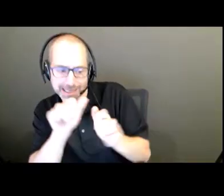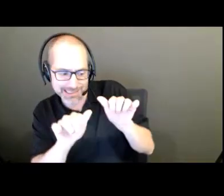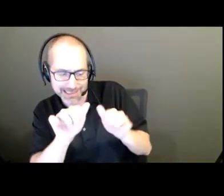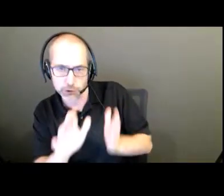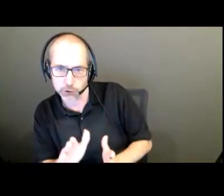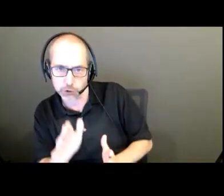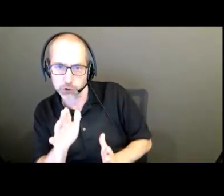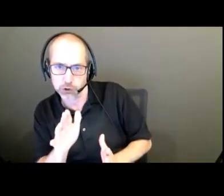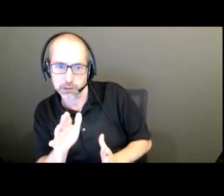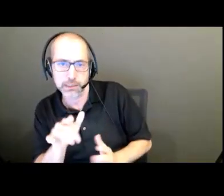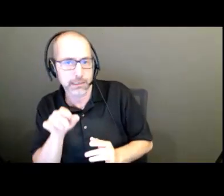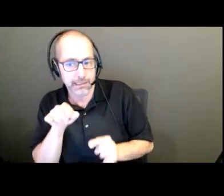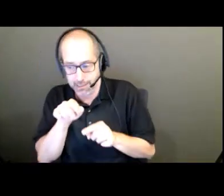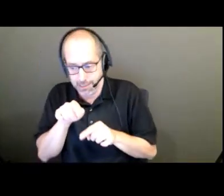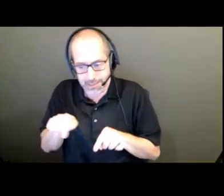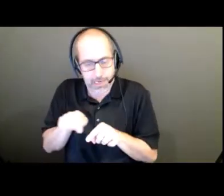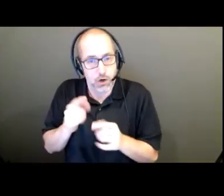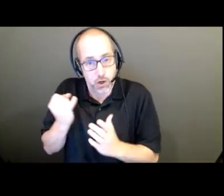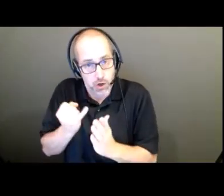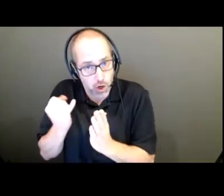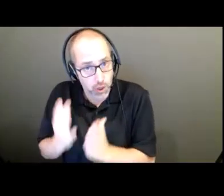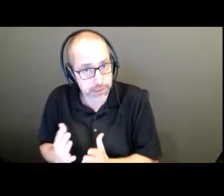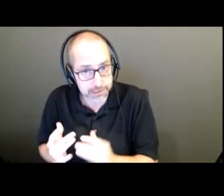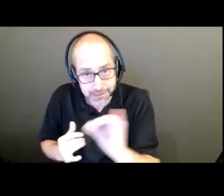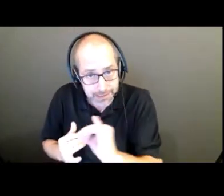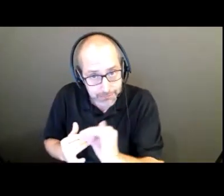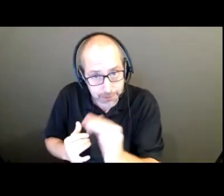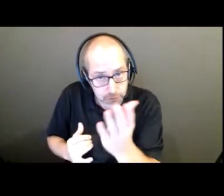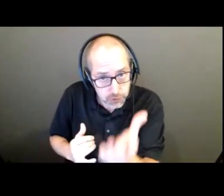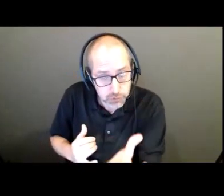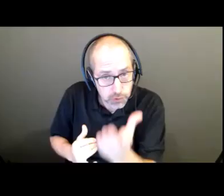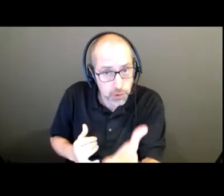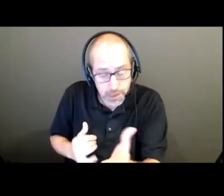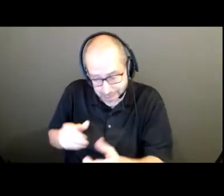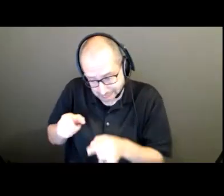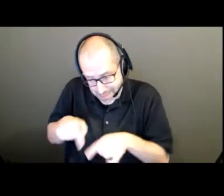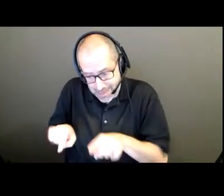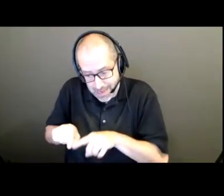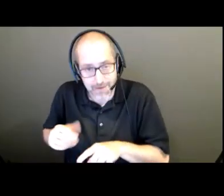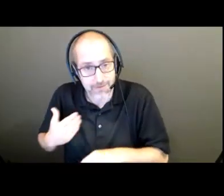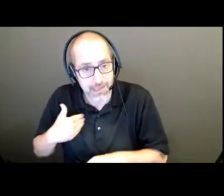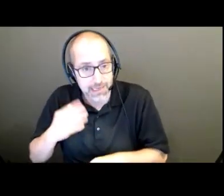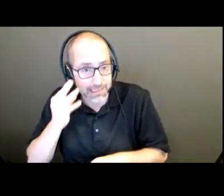They are artists like yourself with experience going on international residencies.